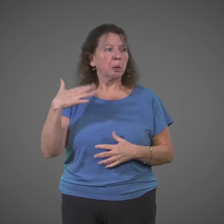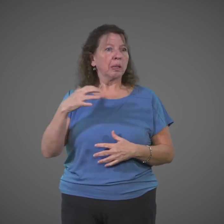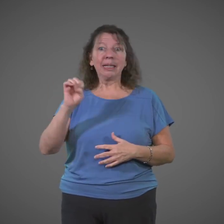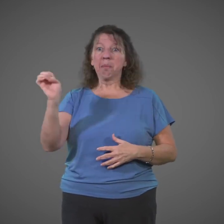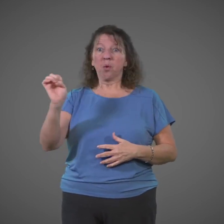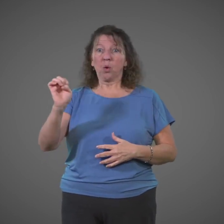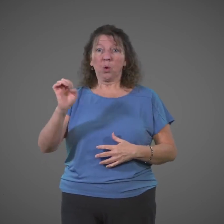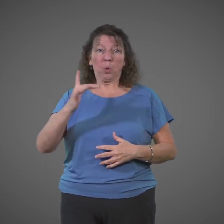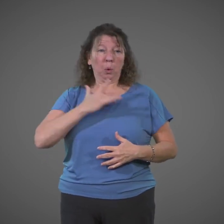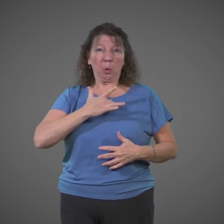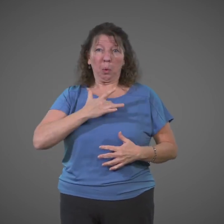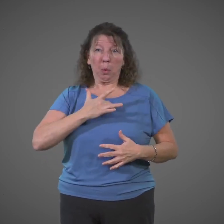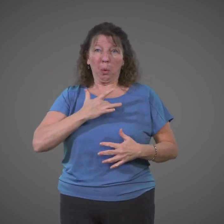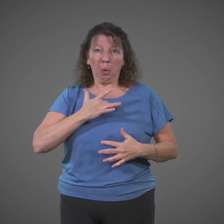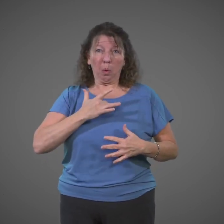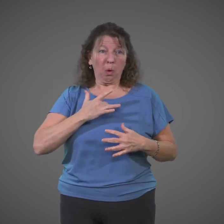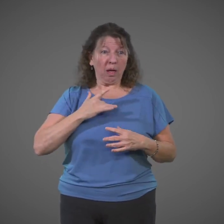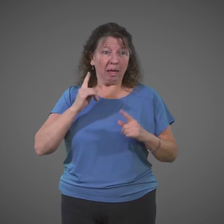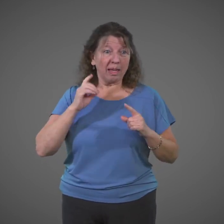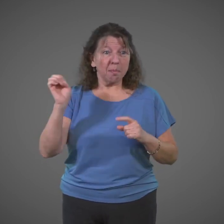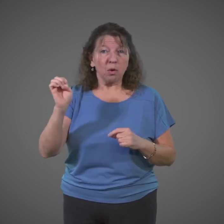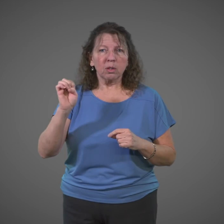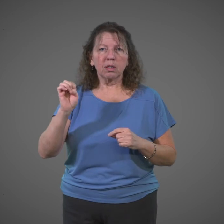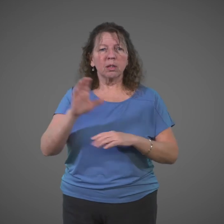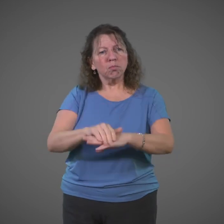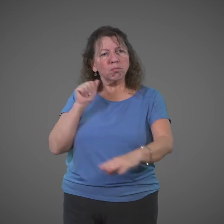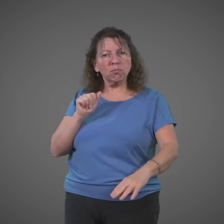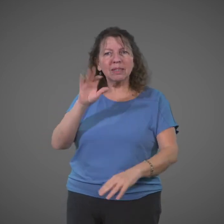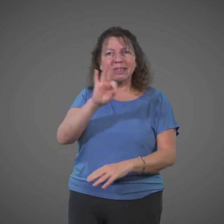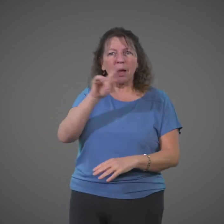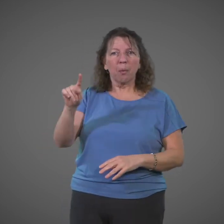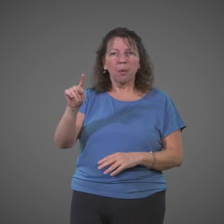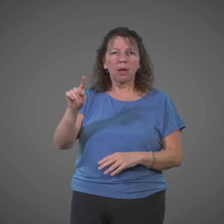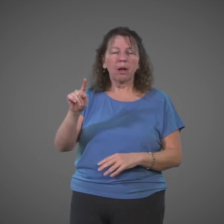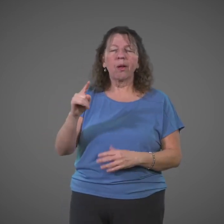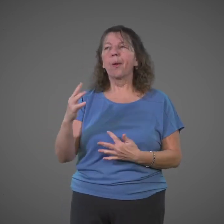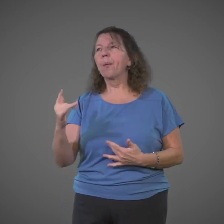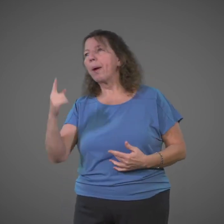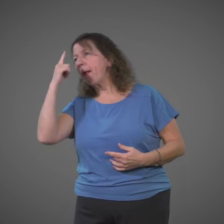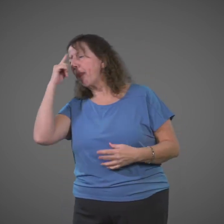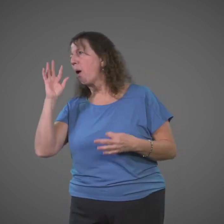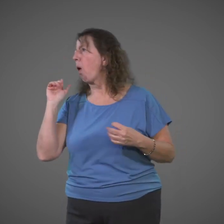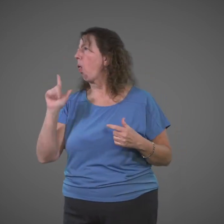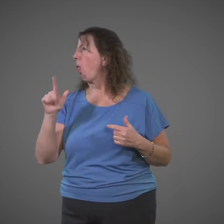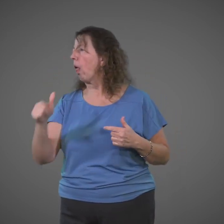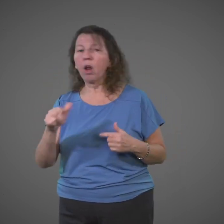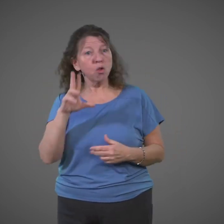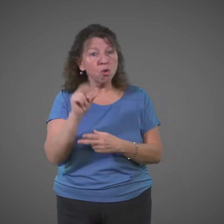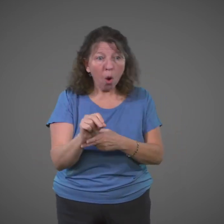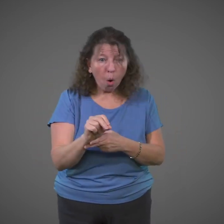If you suspect you are in an emergency situation, call 911. Don't wait until later.